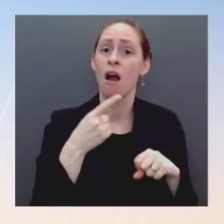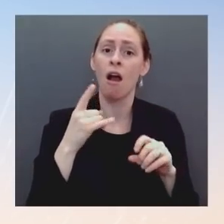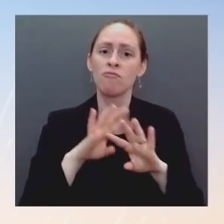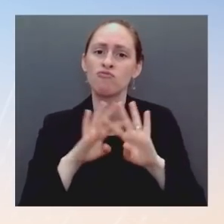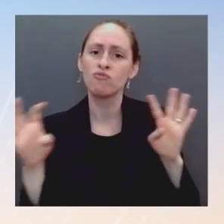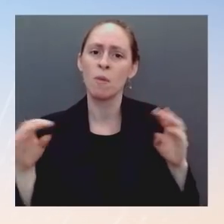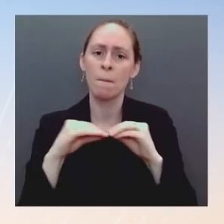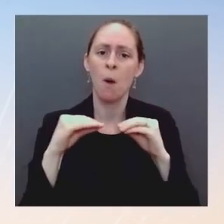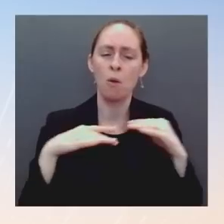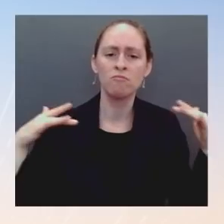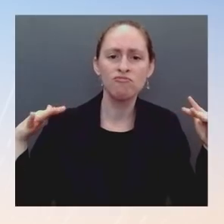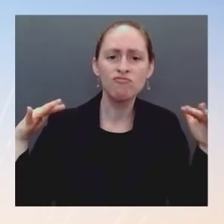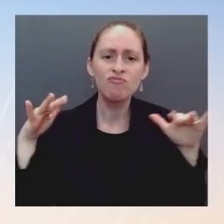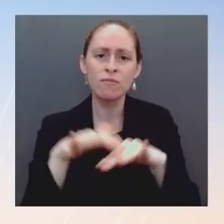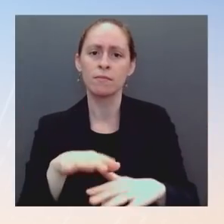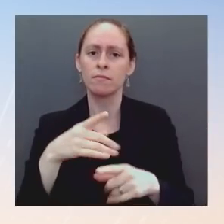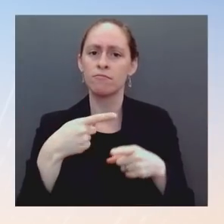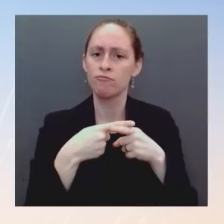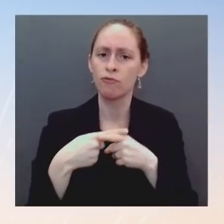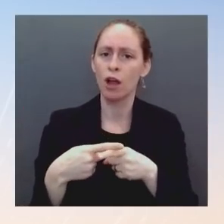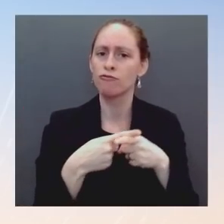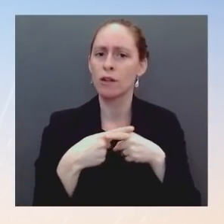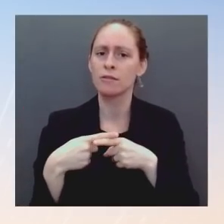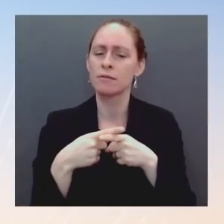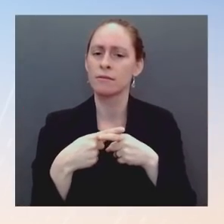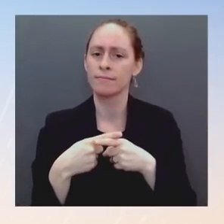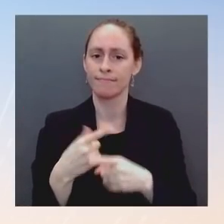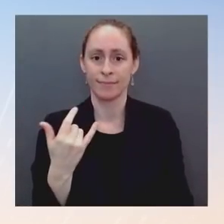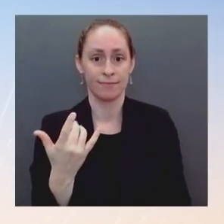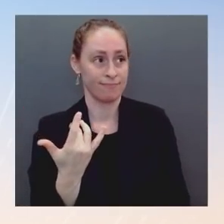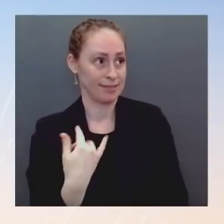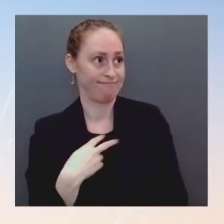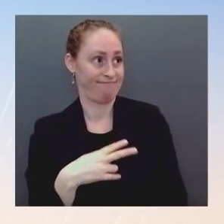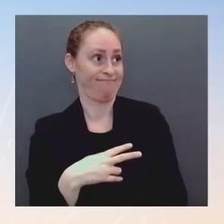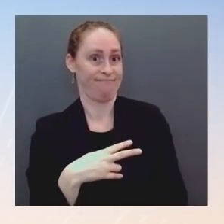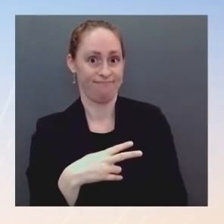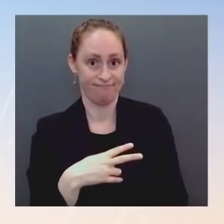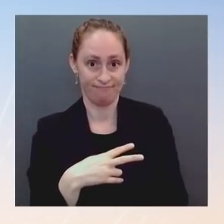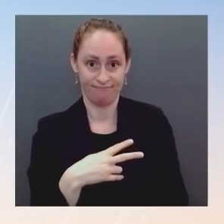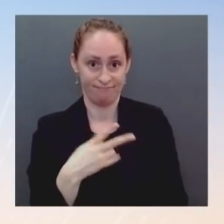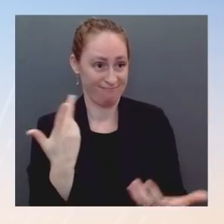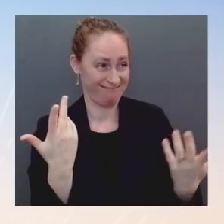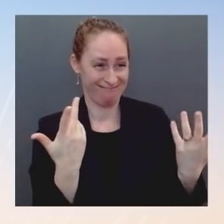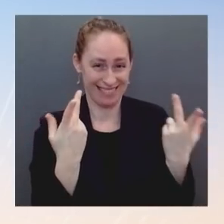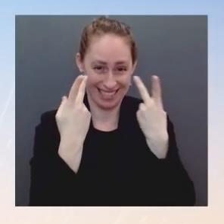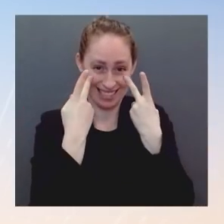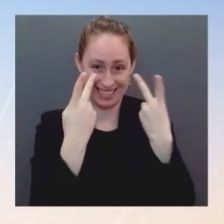You have heard members of our depar- -- defense team -- our Secretary of Defense, as well as General Milley --